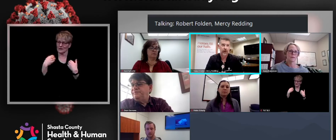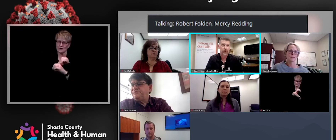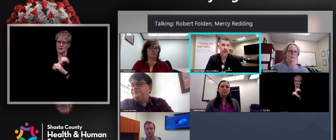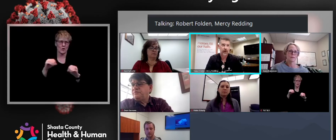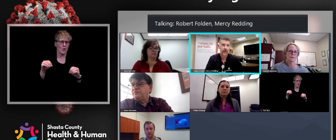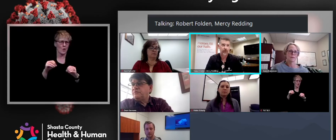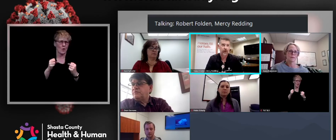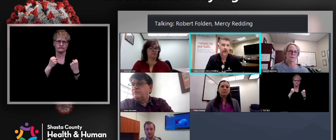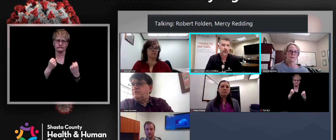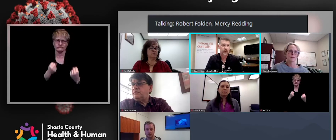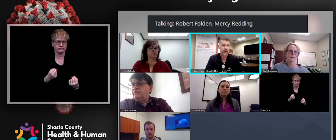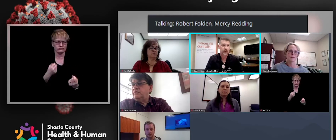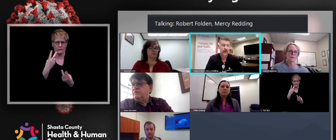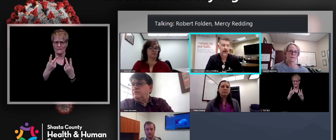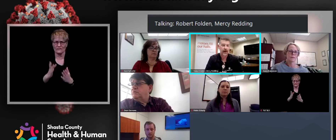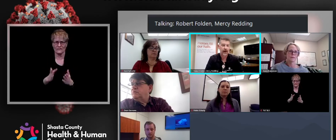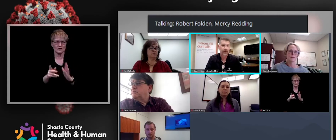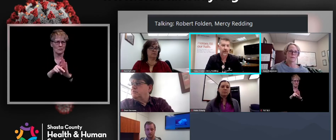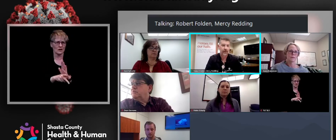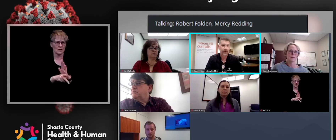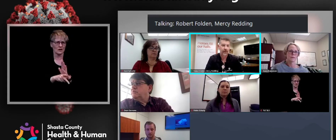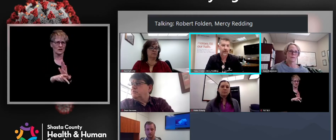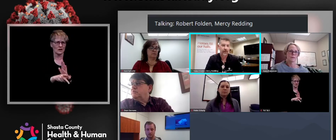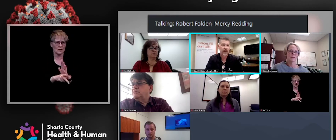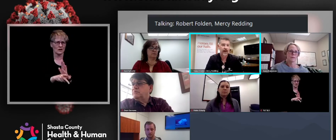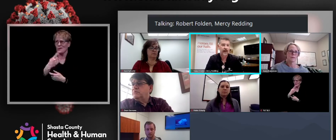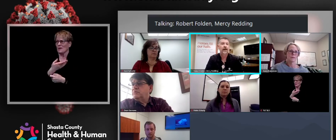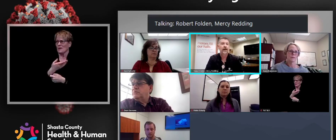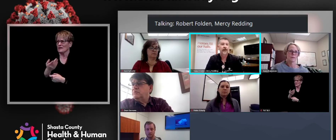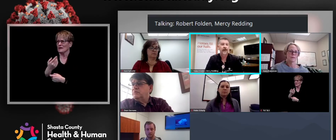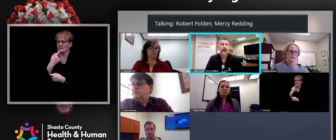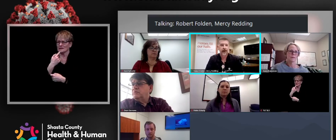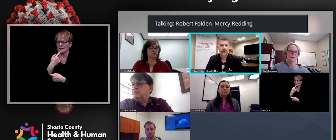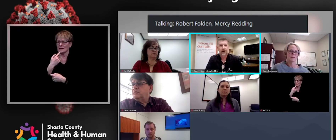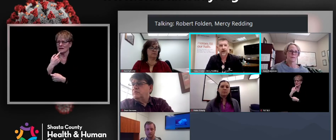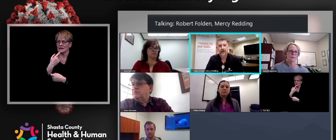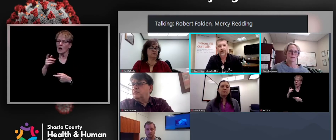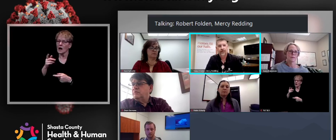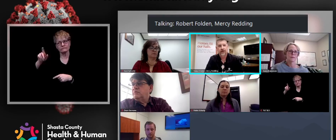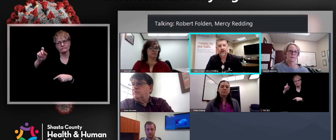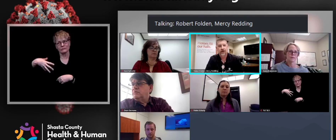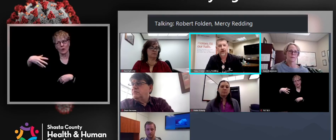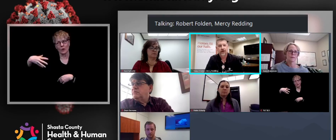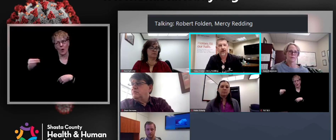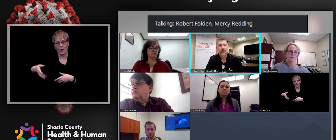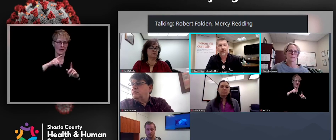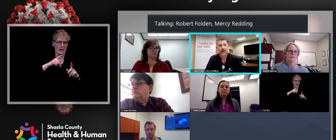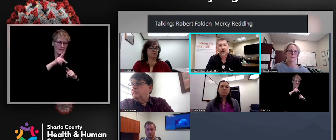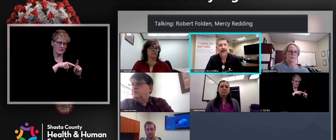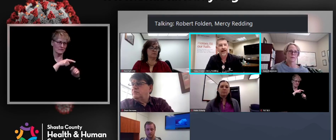thing we enforced was allowing folks to get rest at night and asking visitation to end around 8:00.